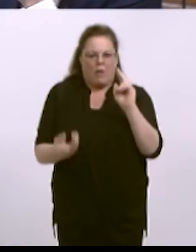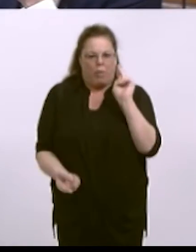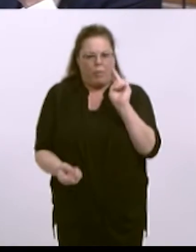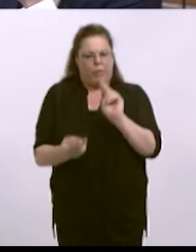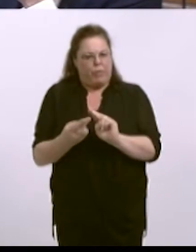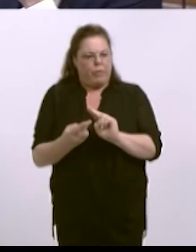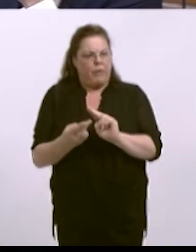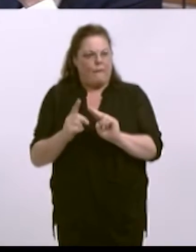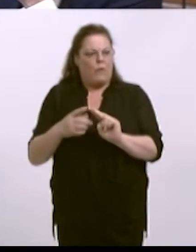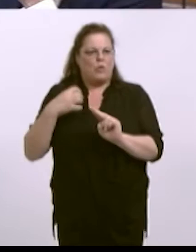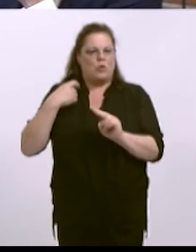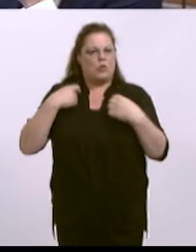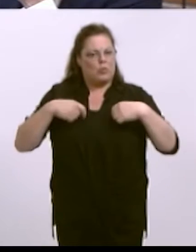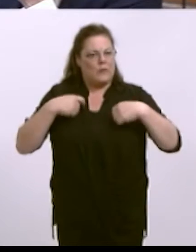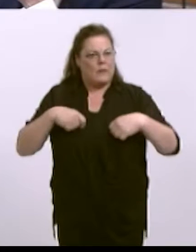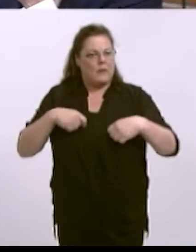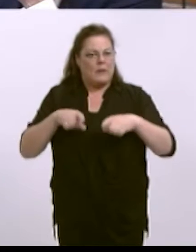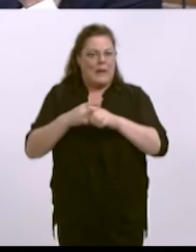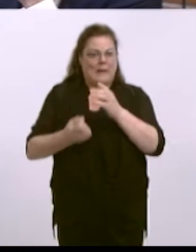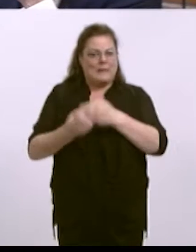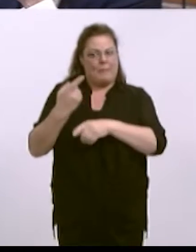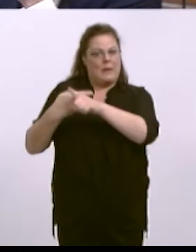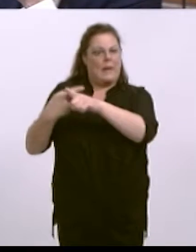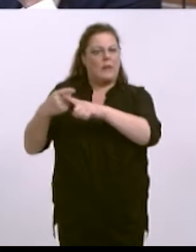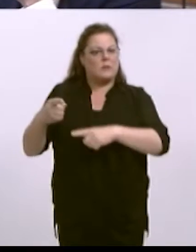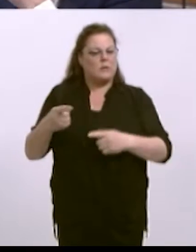as has happened, of course, over the border. In Wales, spending on health and social services